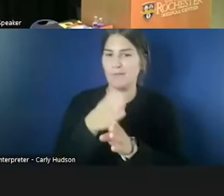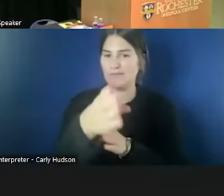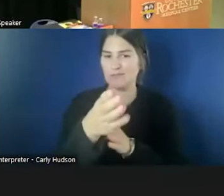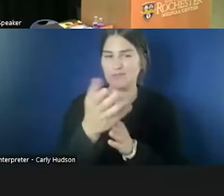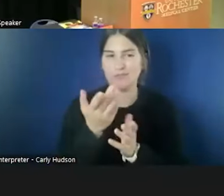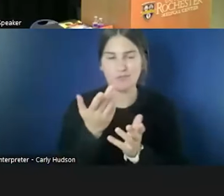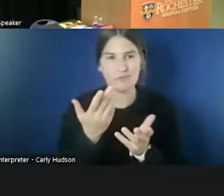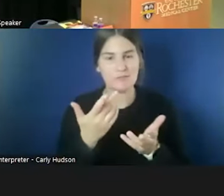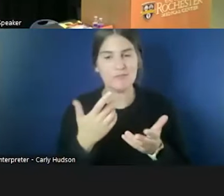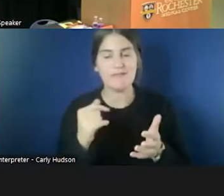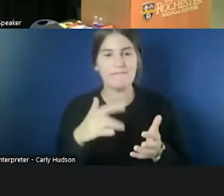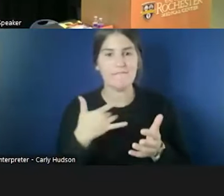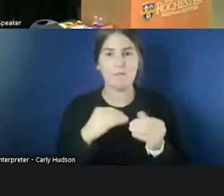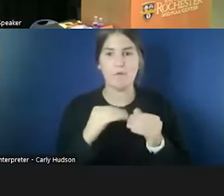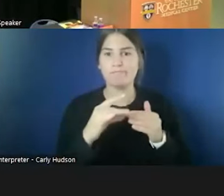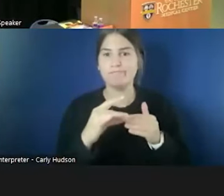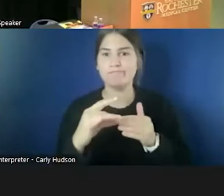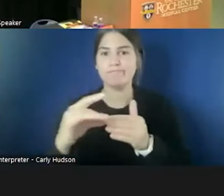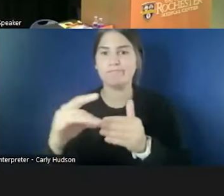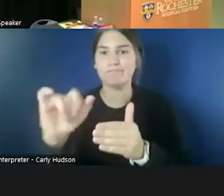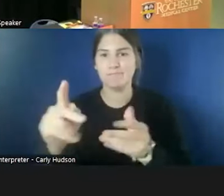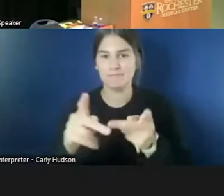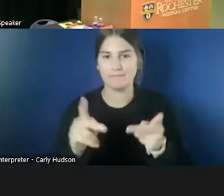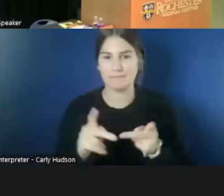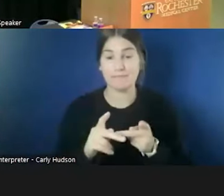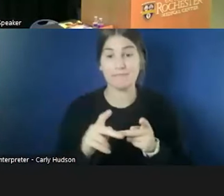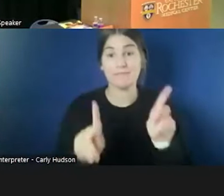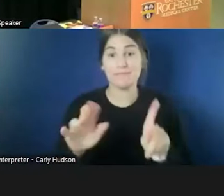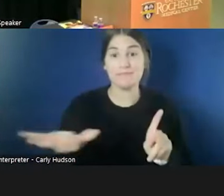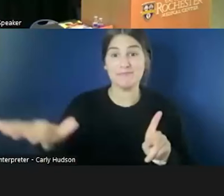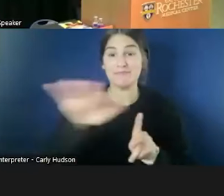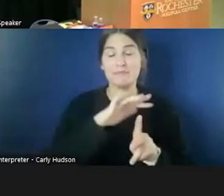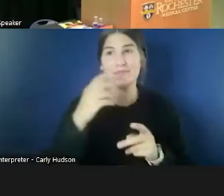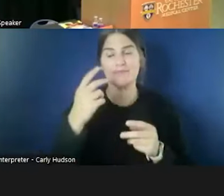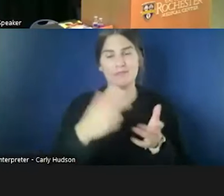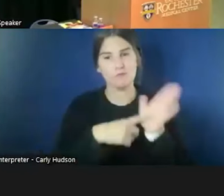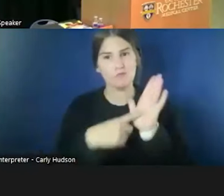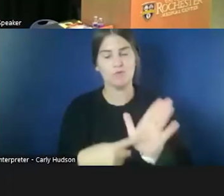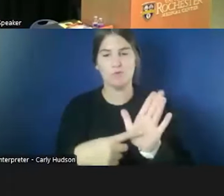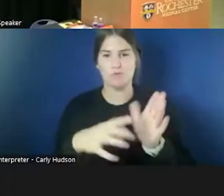led into those positions those individuals that reflect the communities that we all